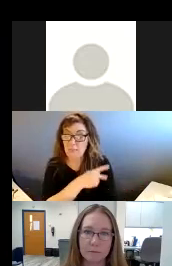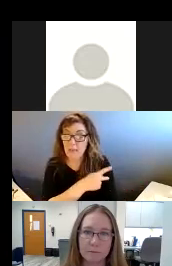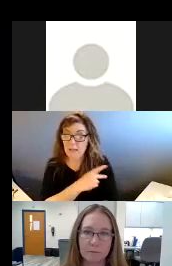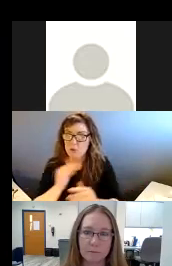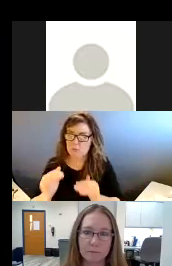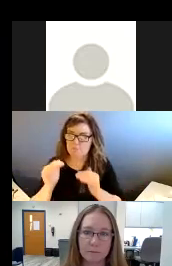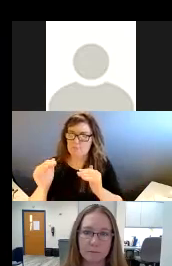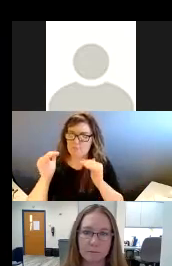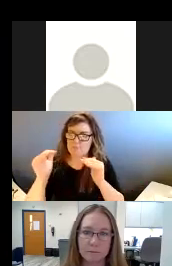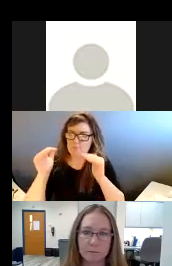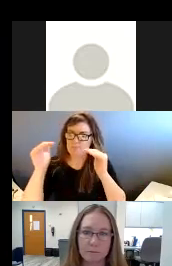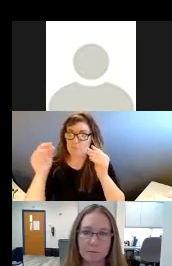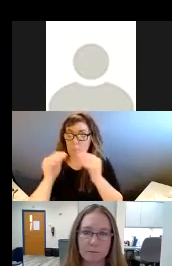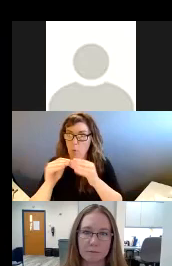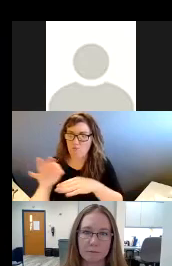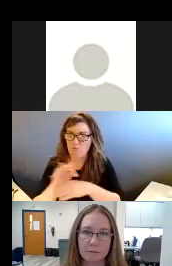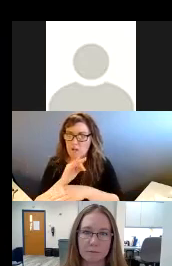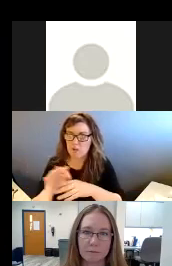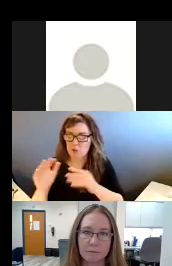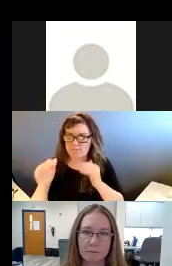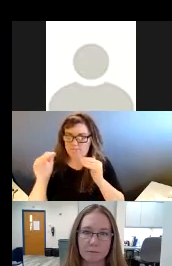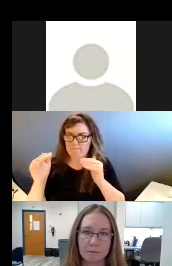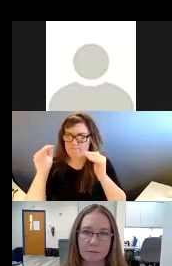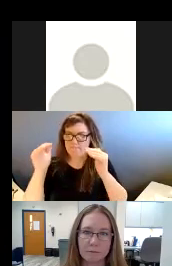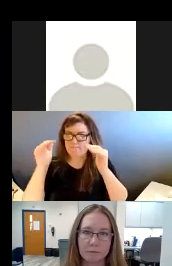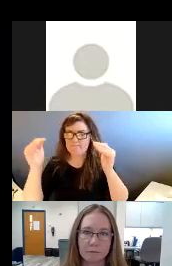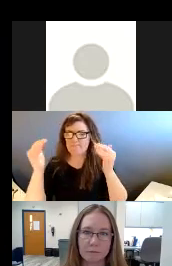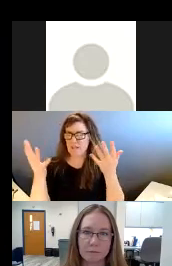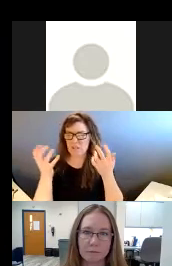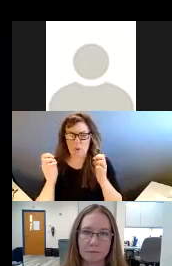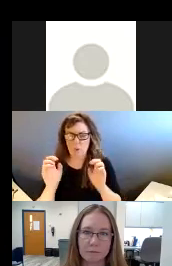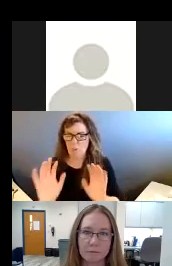AND A LITTLE BIT MORE RETURN. THEY DIDN'T WANT TO MAKE IT SEEM TOO HEAVY